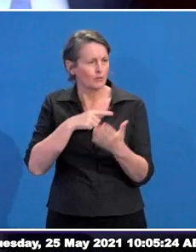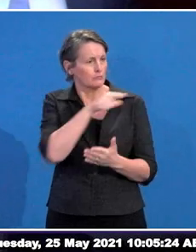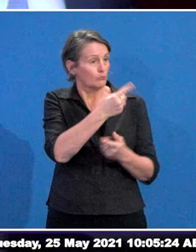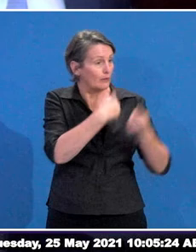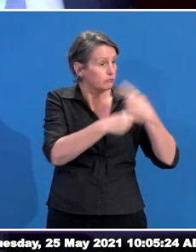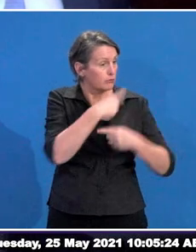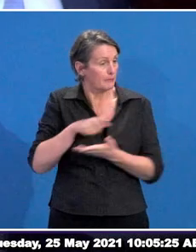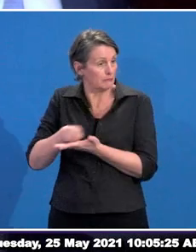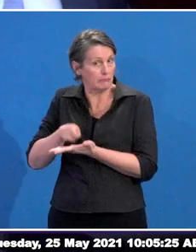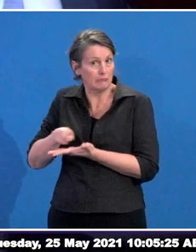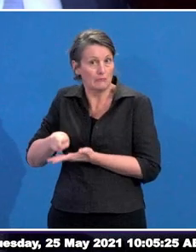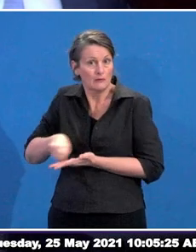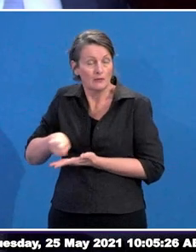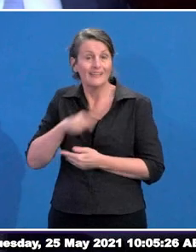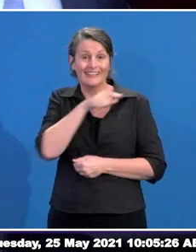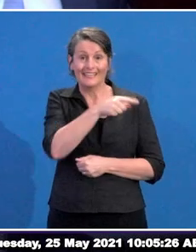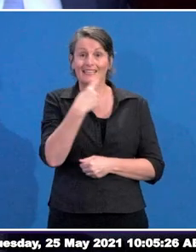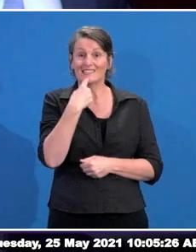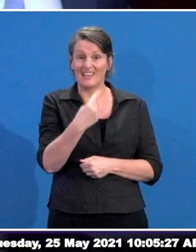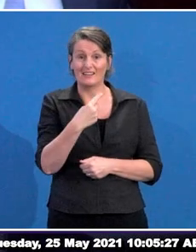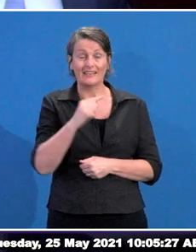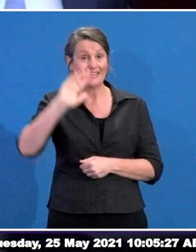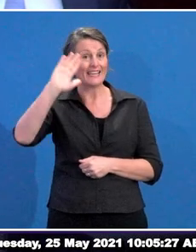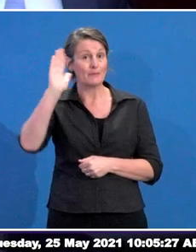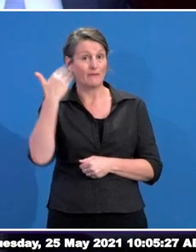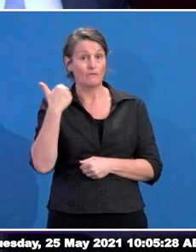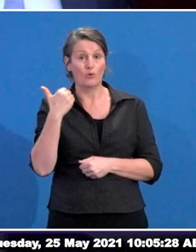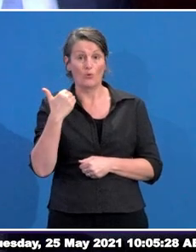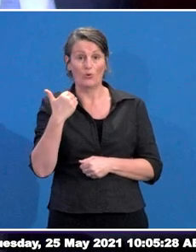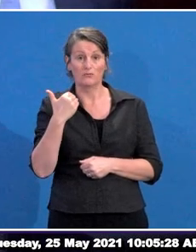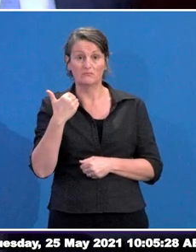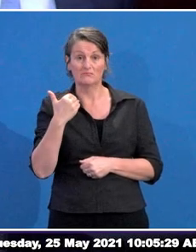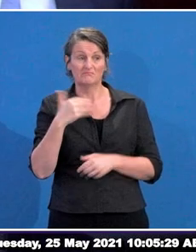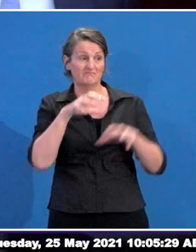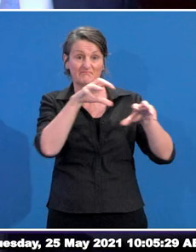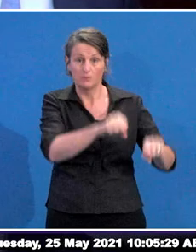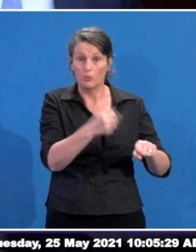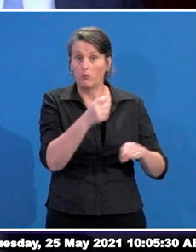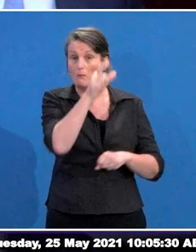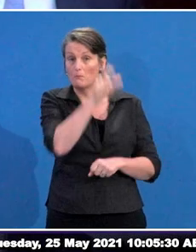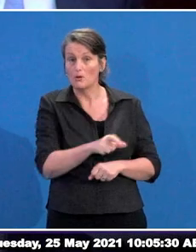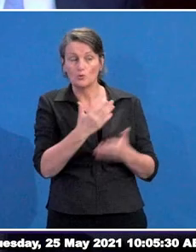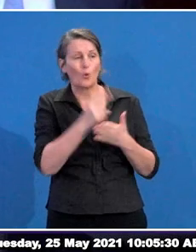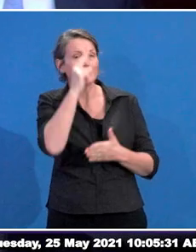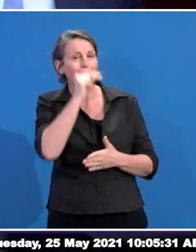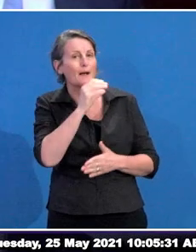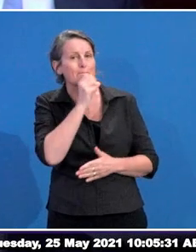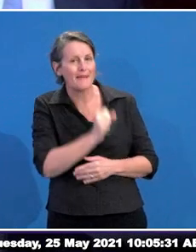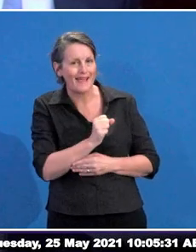He was referencing an instance where he used an unauthorised restricted practice on a young man in the service.